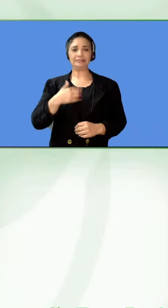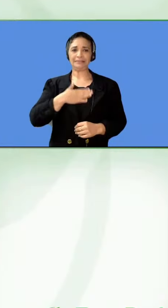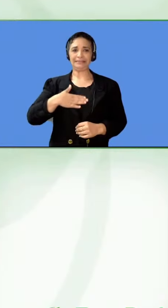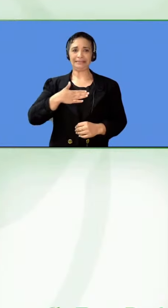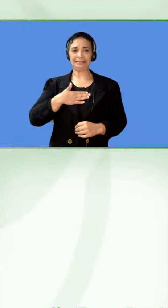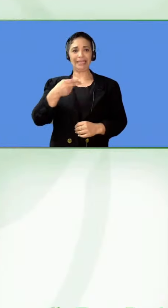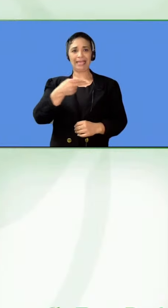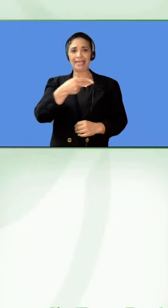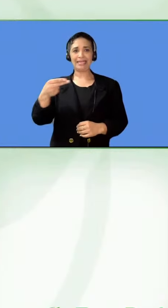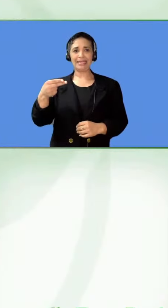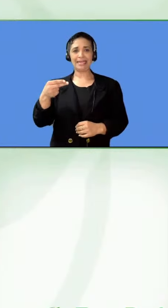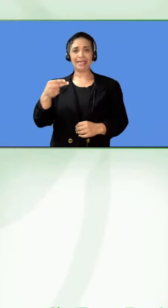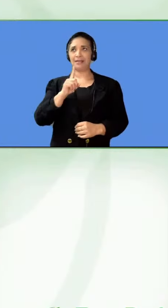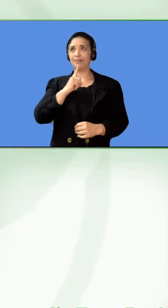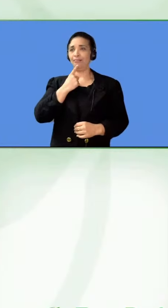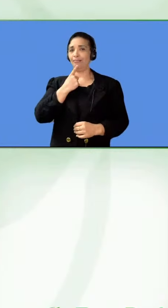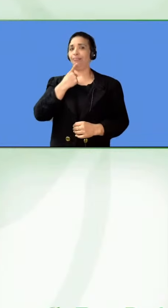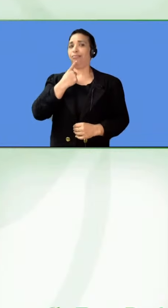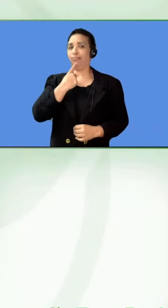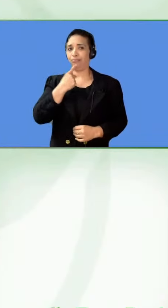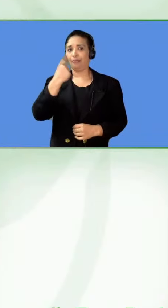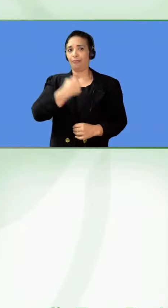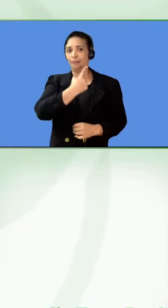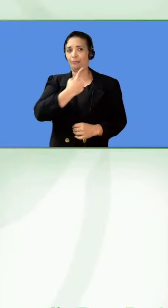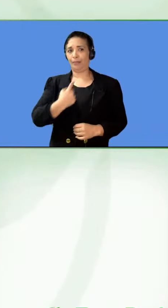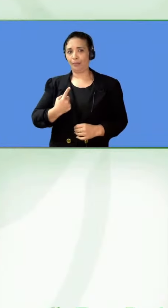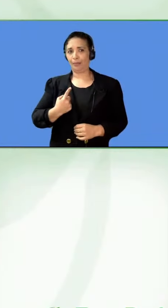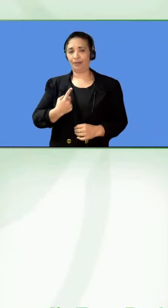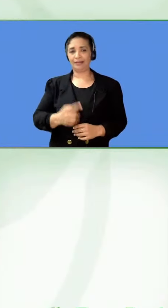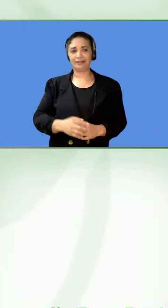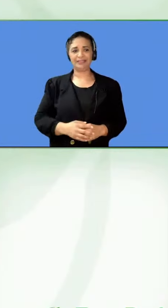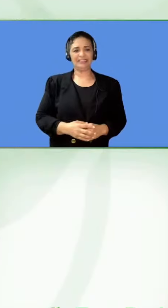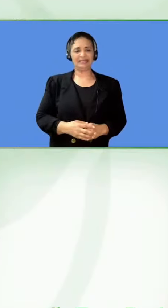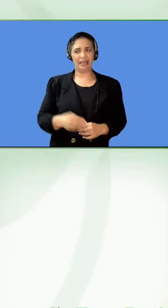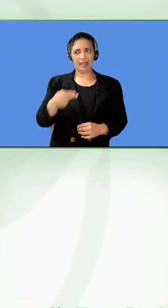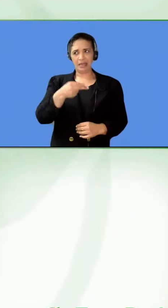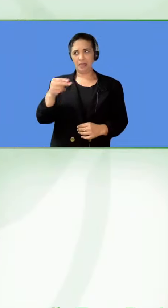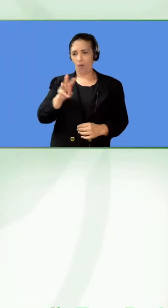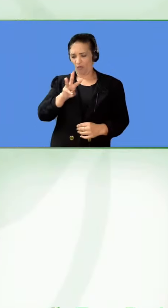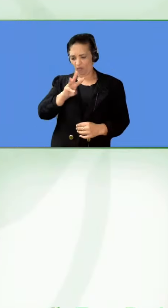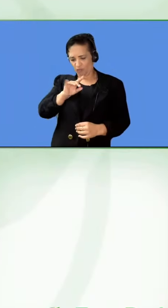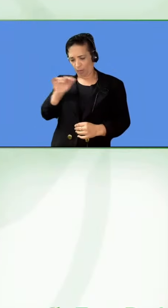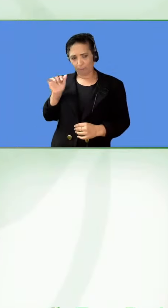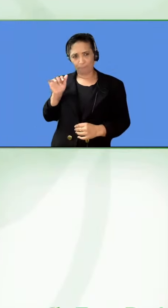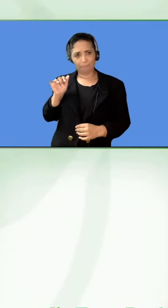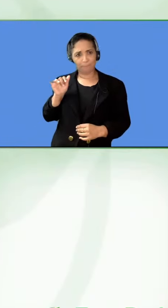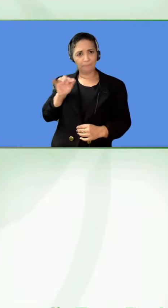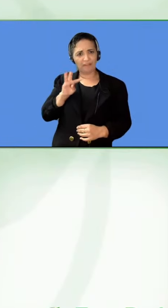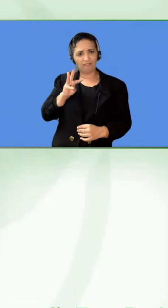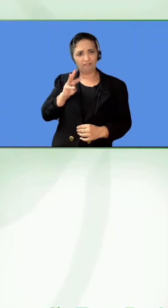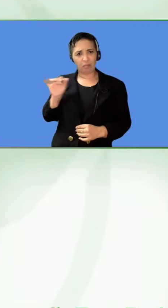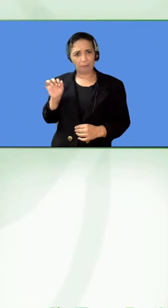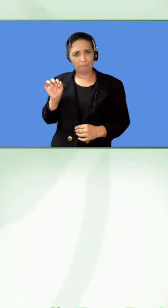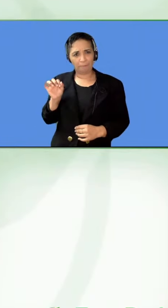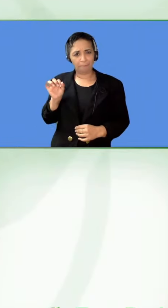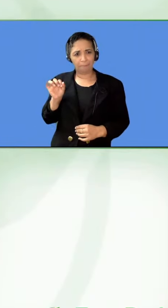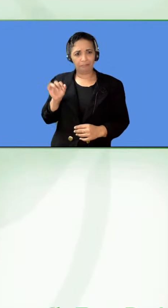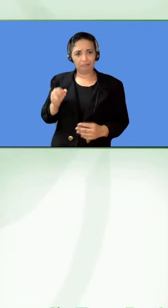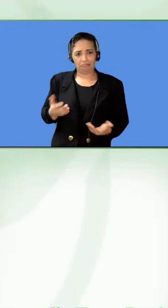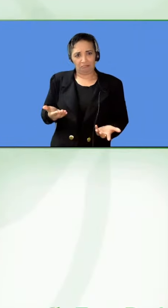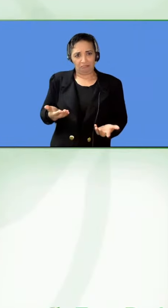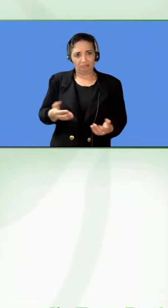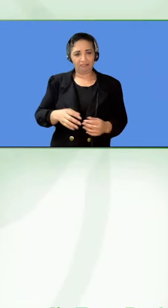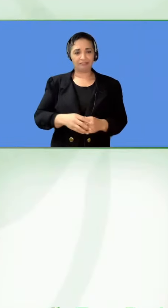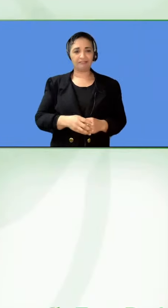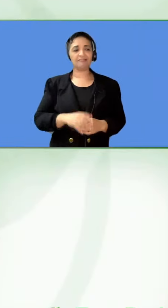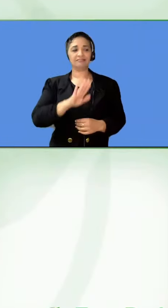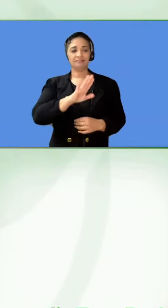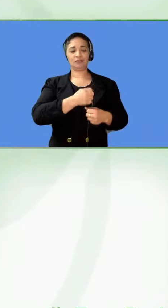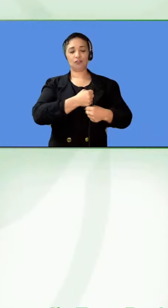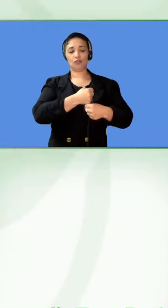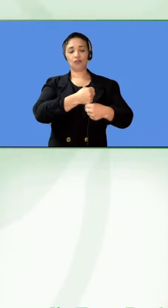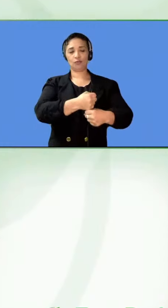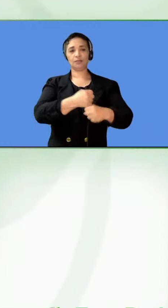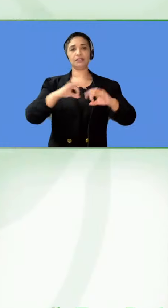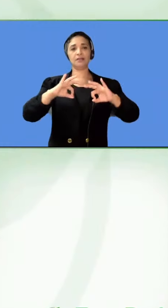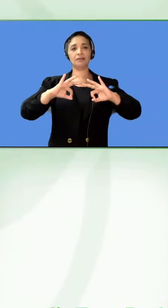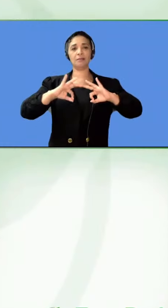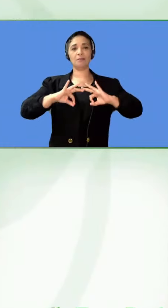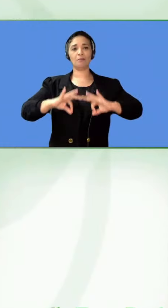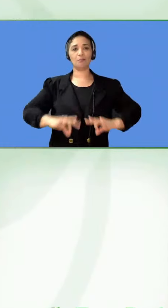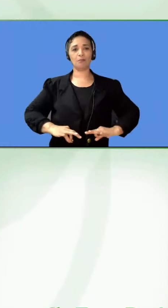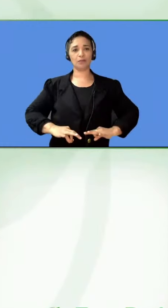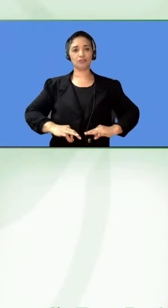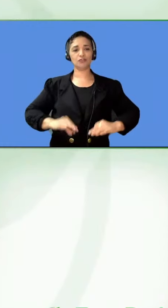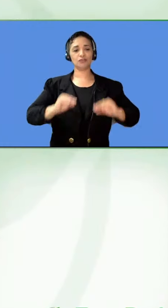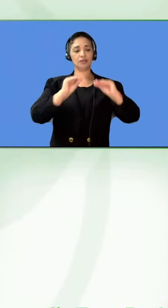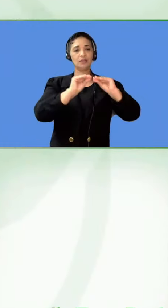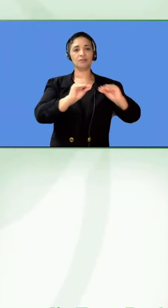We have some from the Ministry of natural education in Turkey.